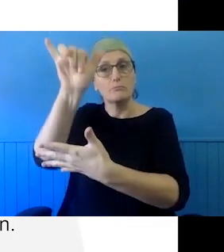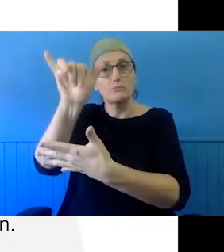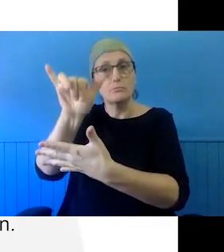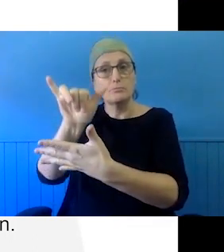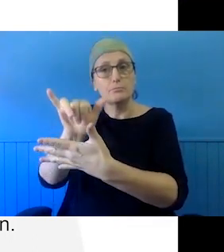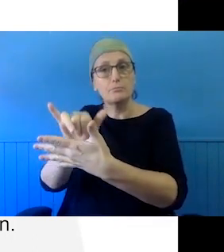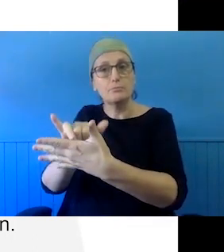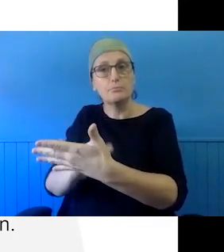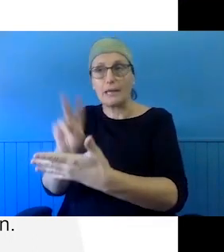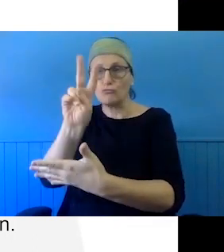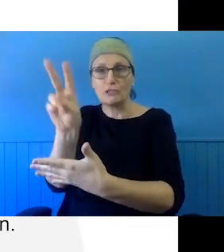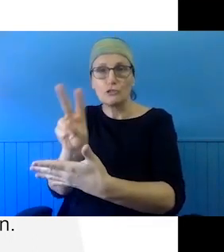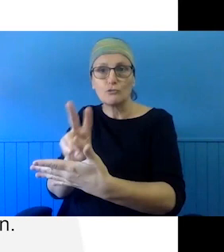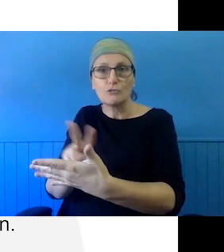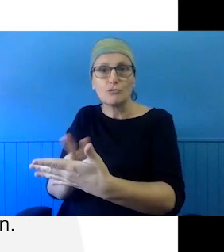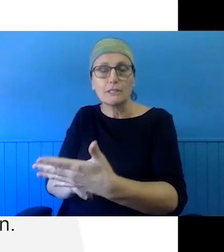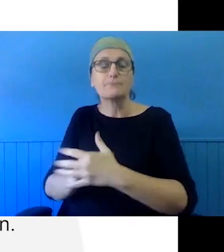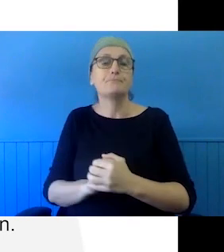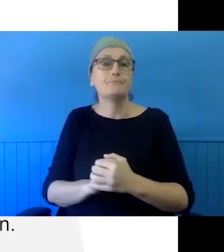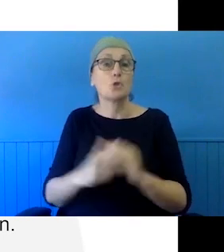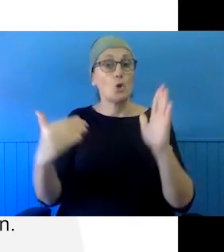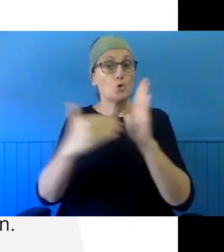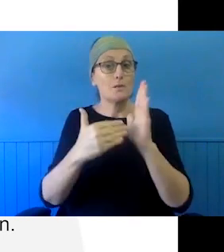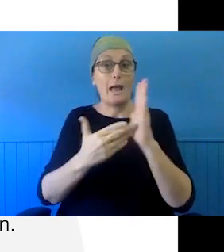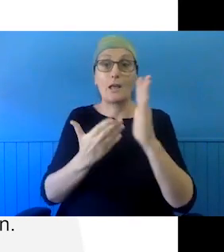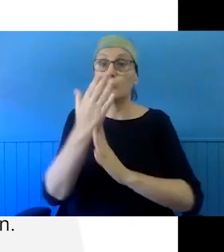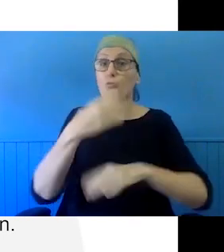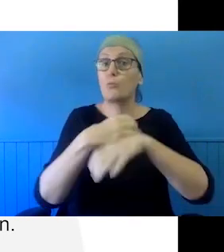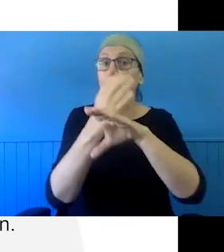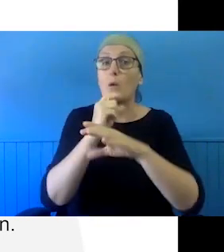encourage you to share any ideas, thoughts, resources with each other